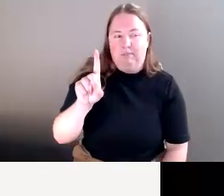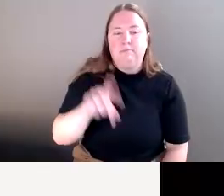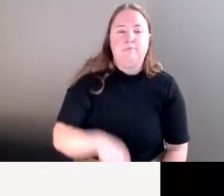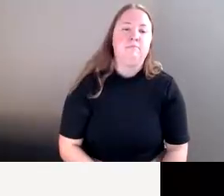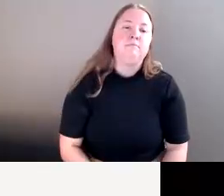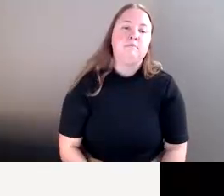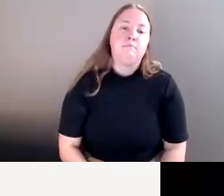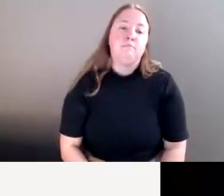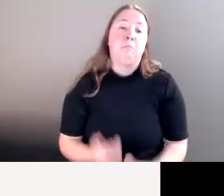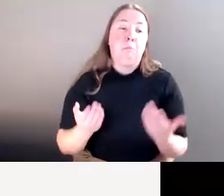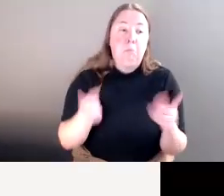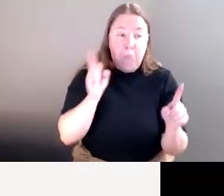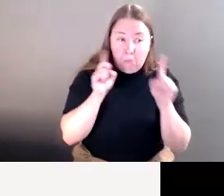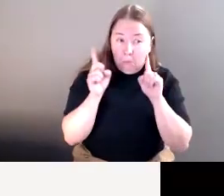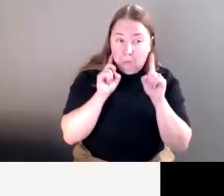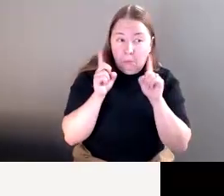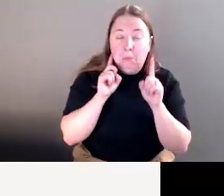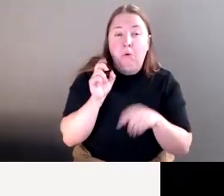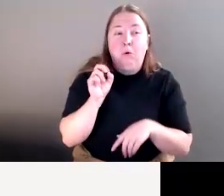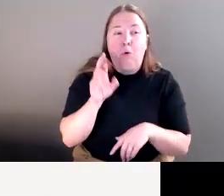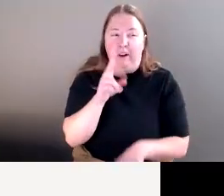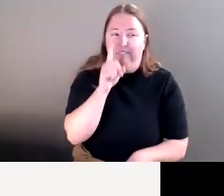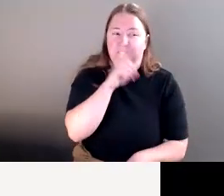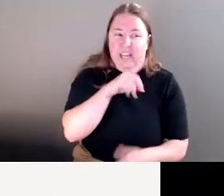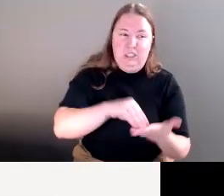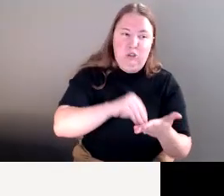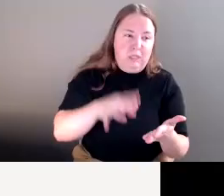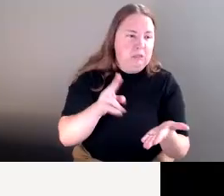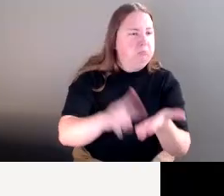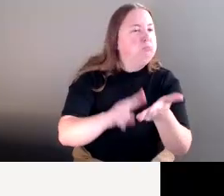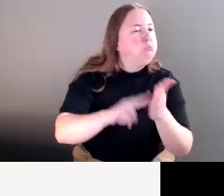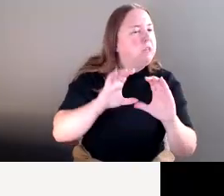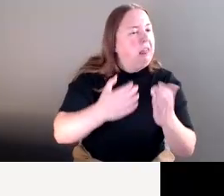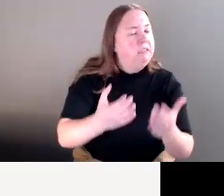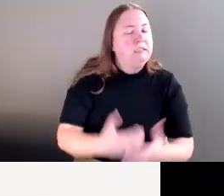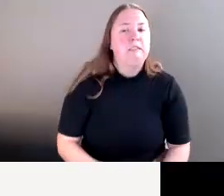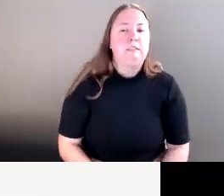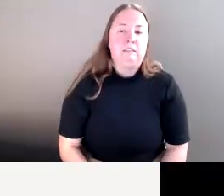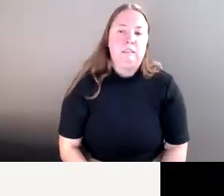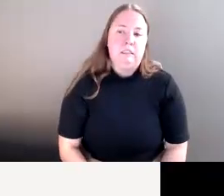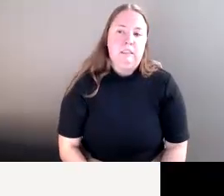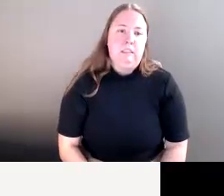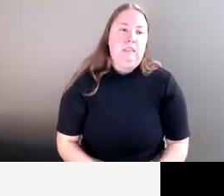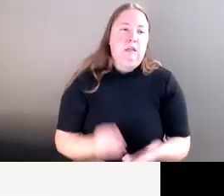of enrollment fraud or fake students enrolling in online courses.